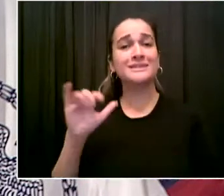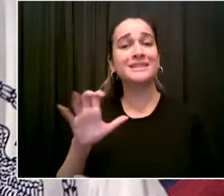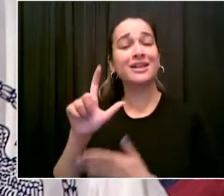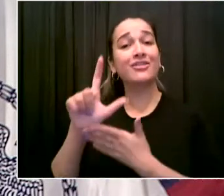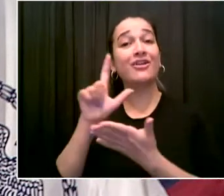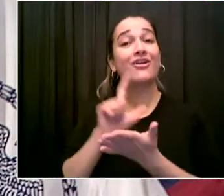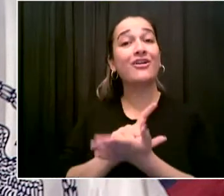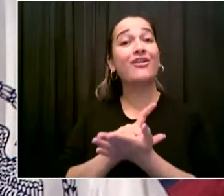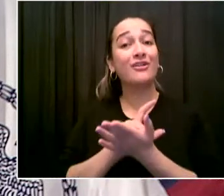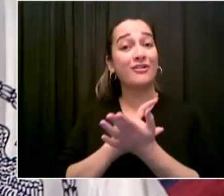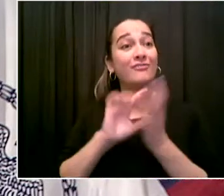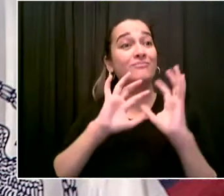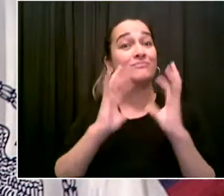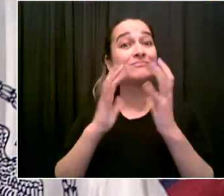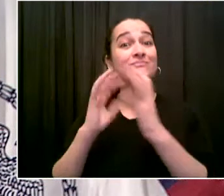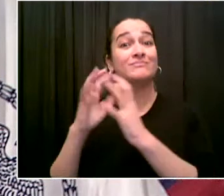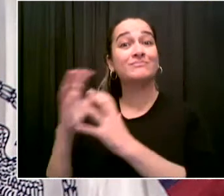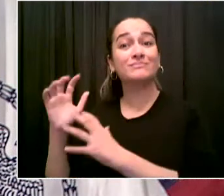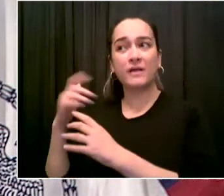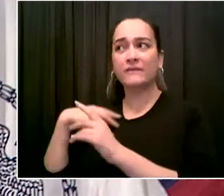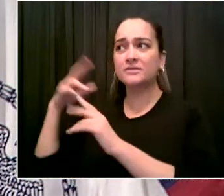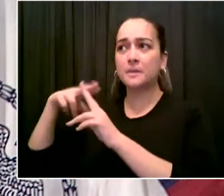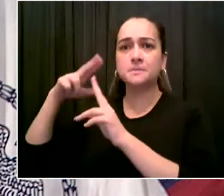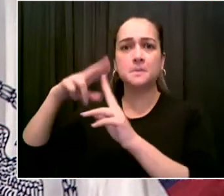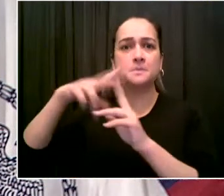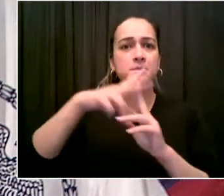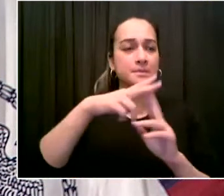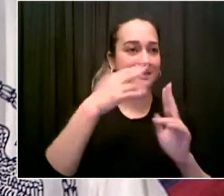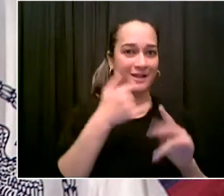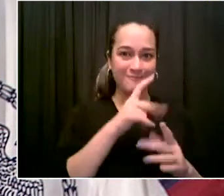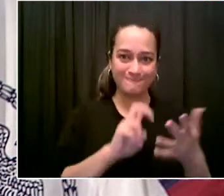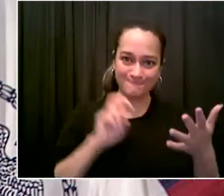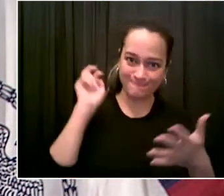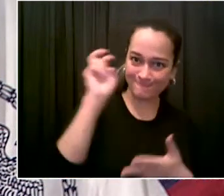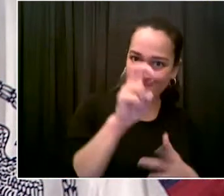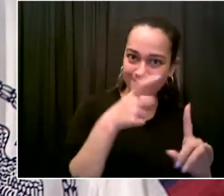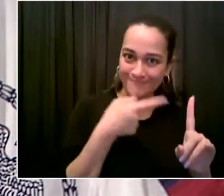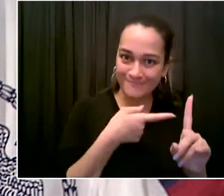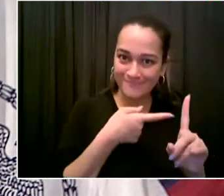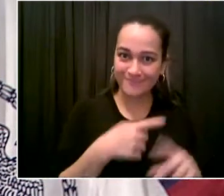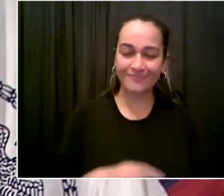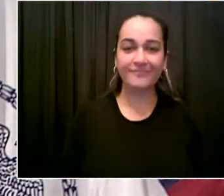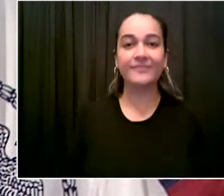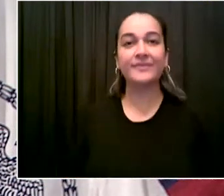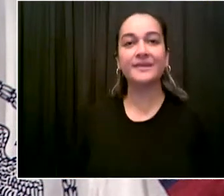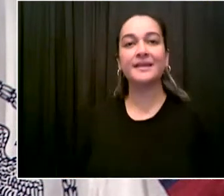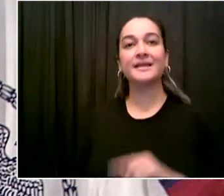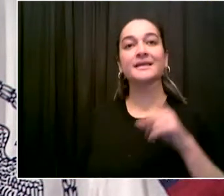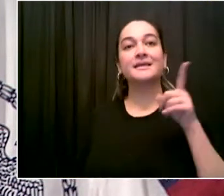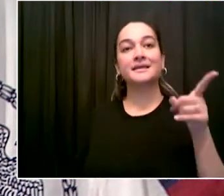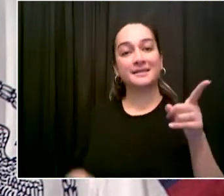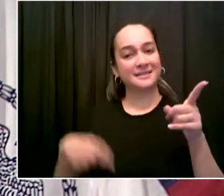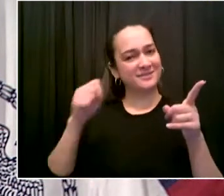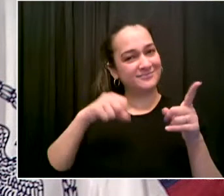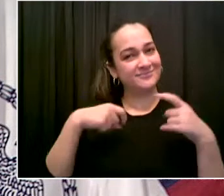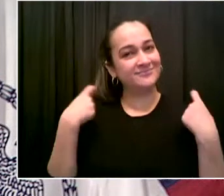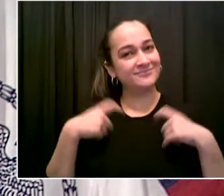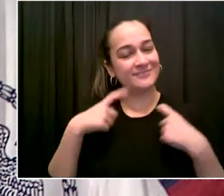STANDS RIGHT THERE SHOULDER TO SHOULDER WITH THE GREATEST LEGAL INSTITUTIONS IN